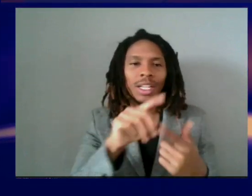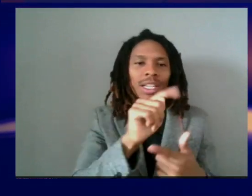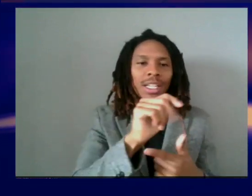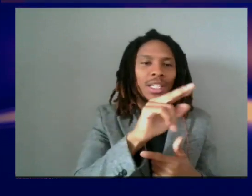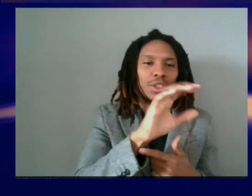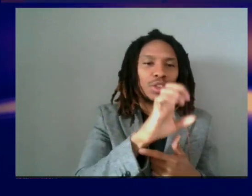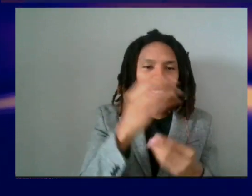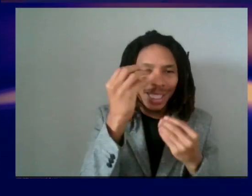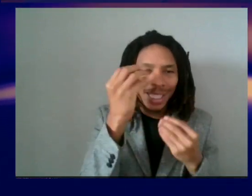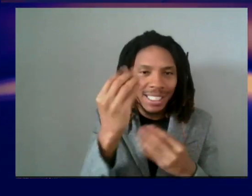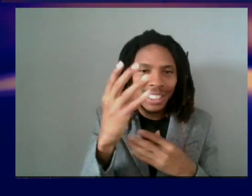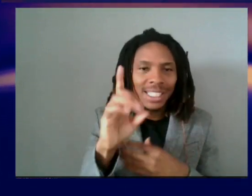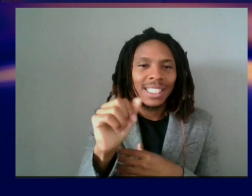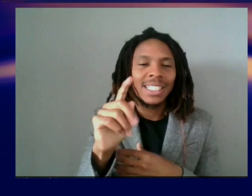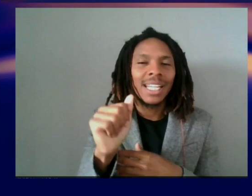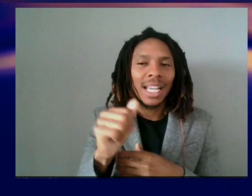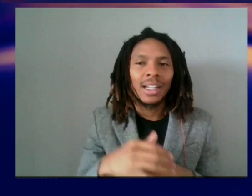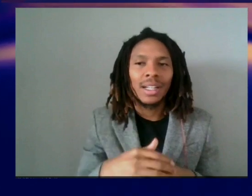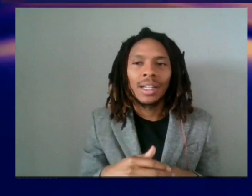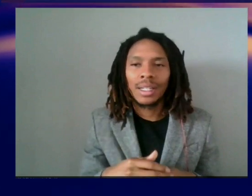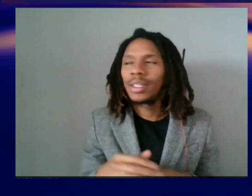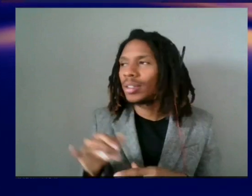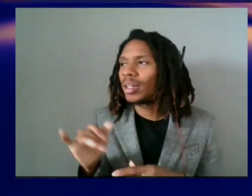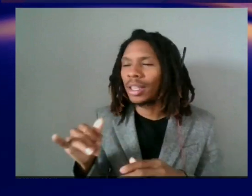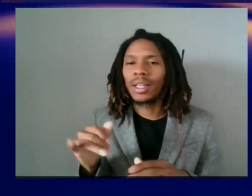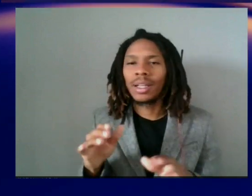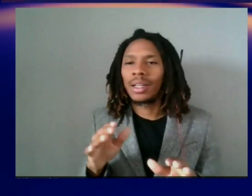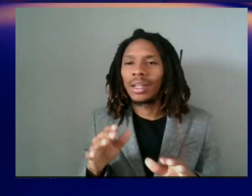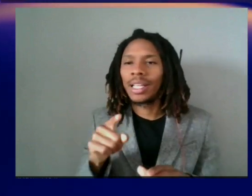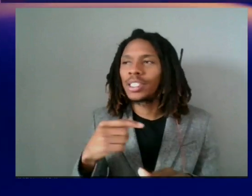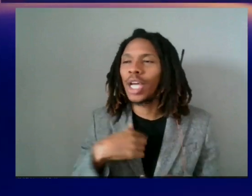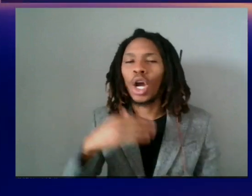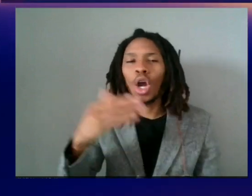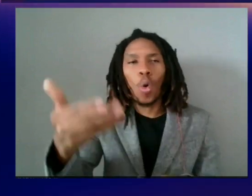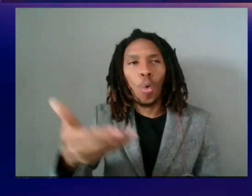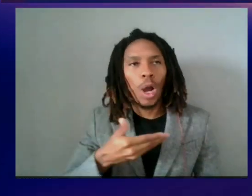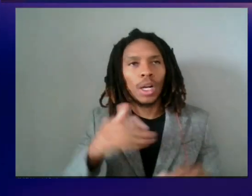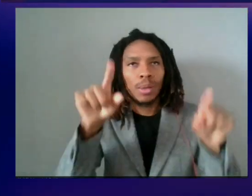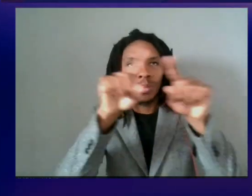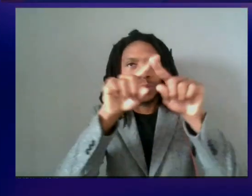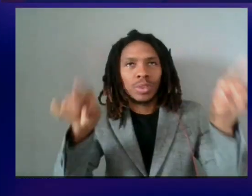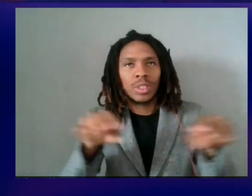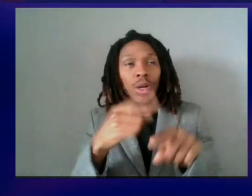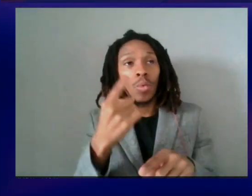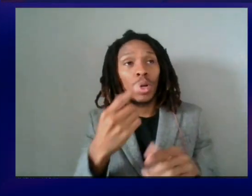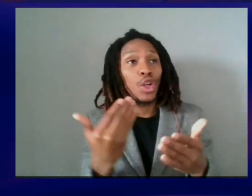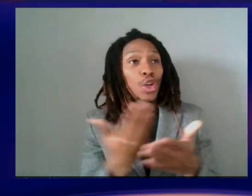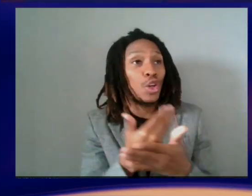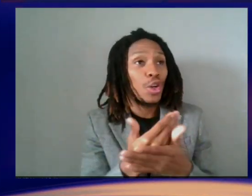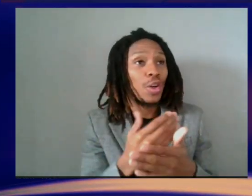So this is our welcome screen that wants to... Exactly, this is our welcome screen. One of the new capabilities within OpenSearch 1.2